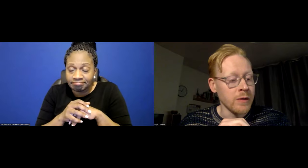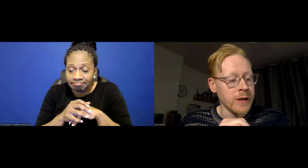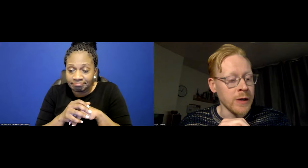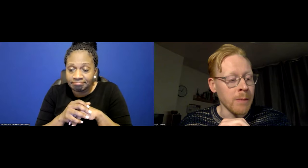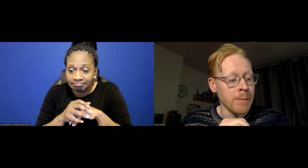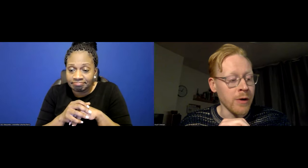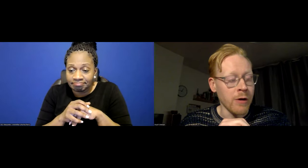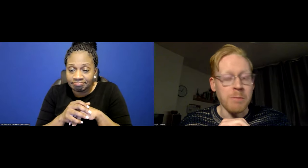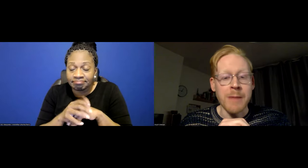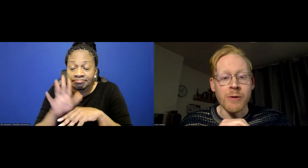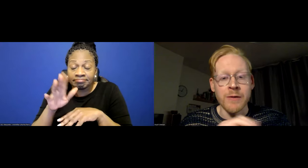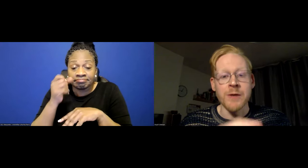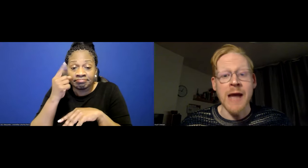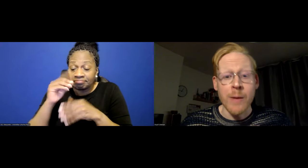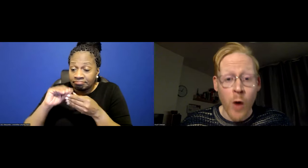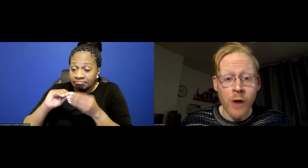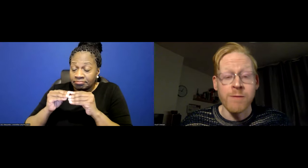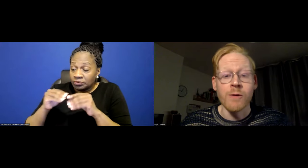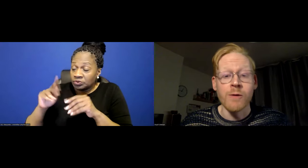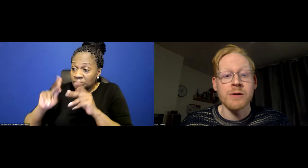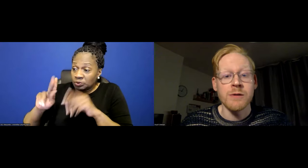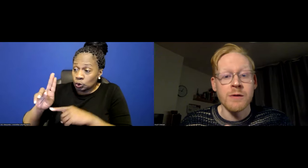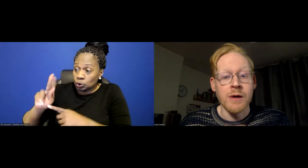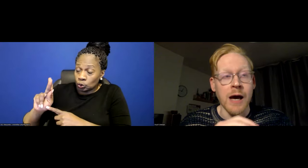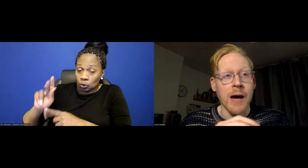The number of people in the UK workforce